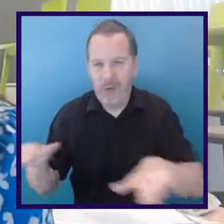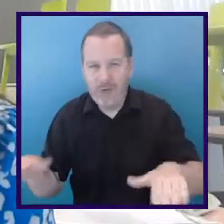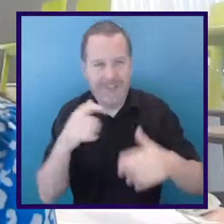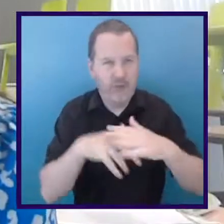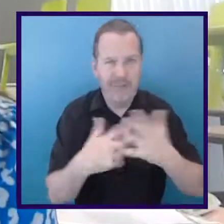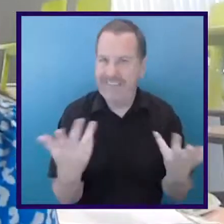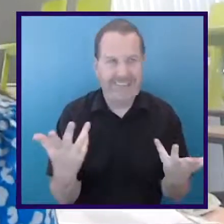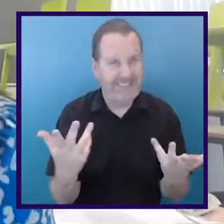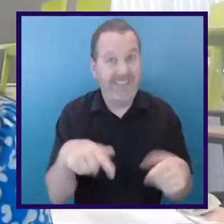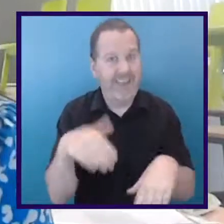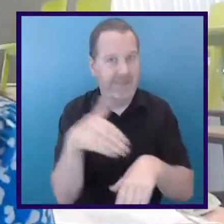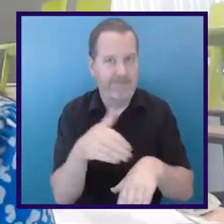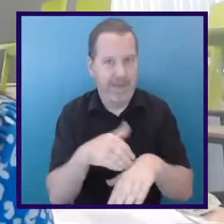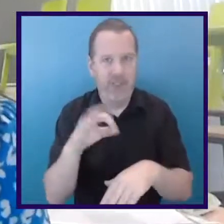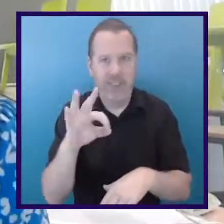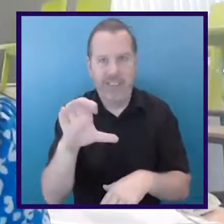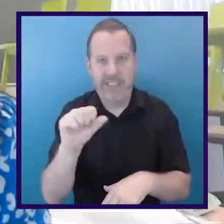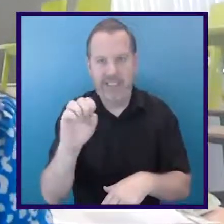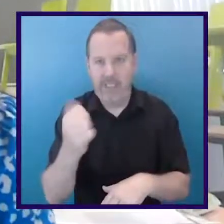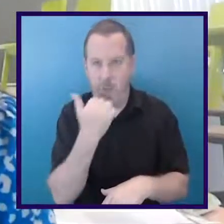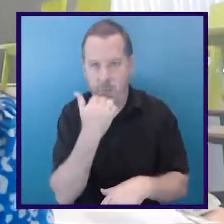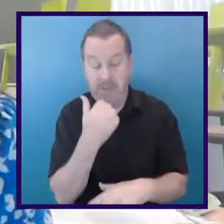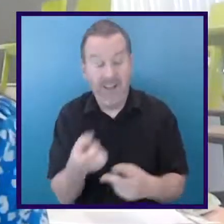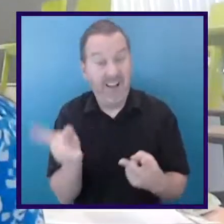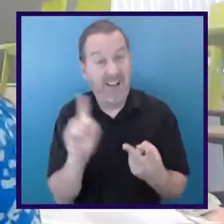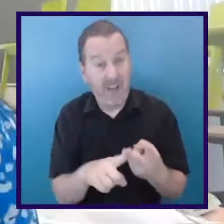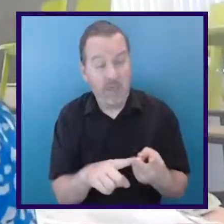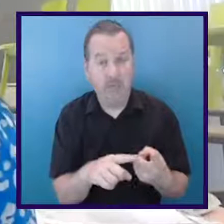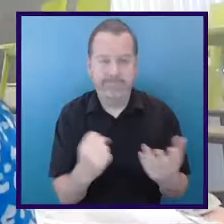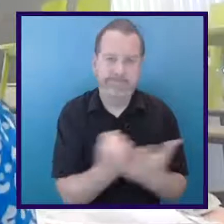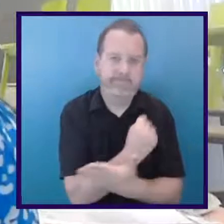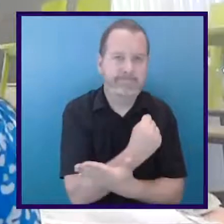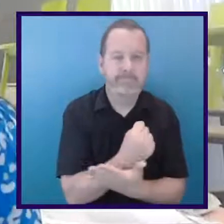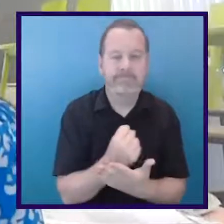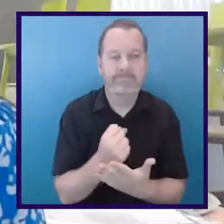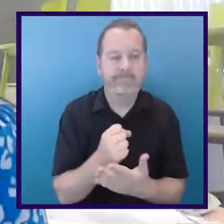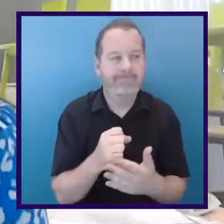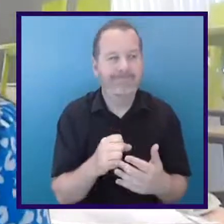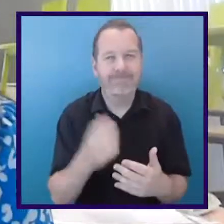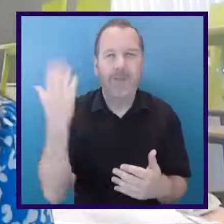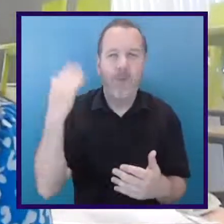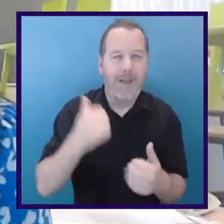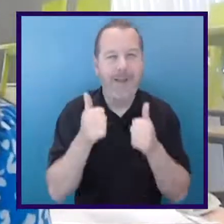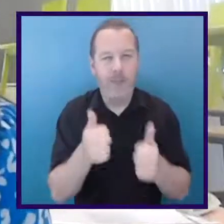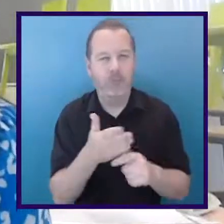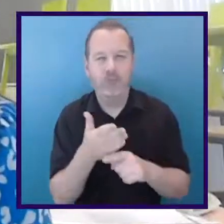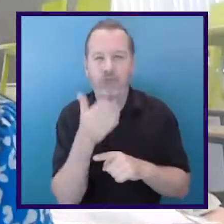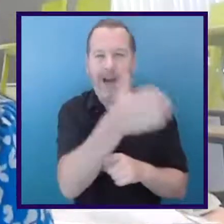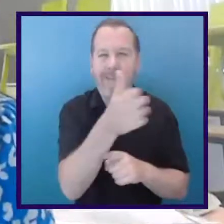They've also missed that opportunity of spending time in a target language region. And often that can be a big draw at GCSE.